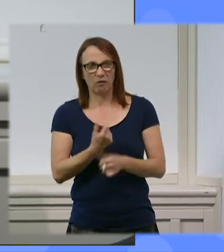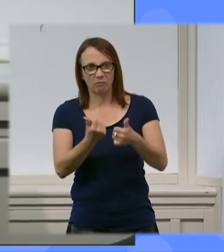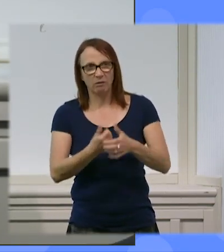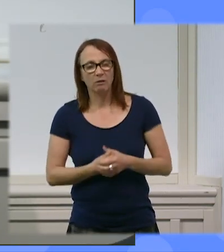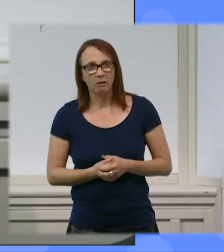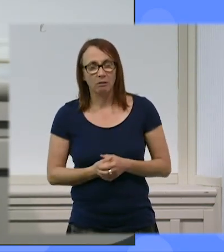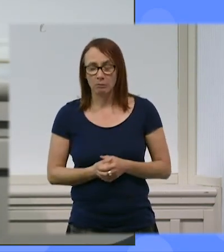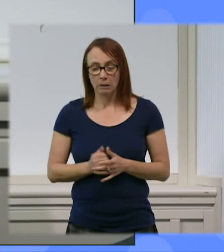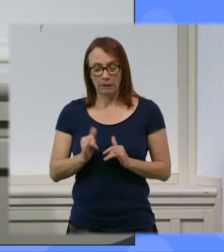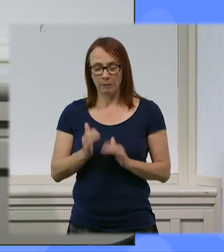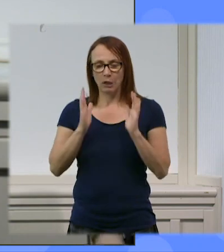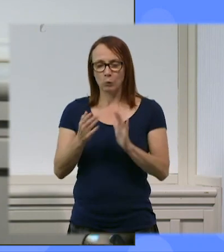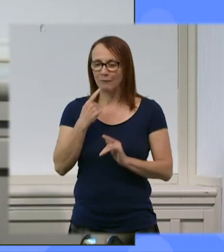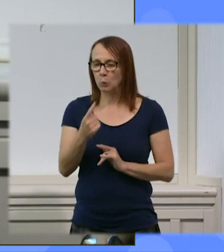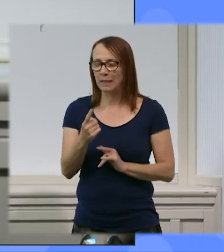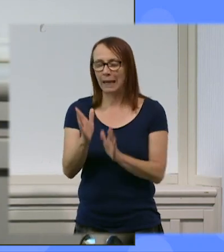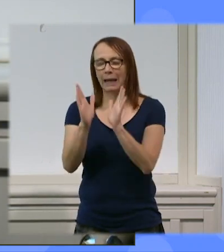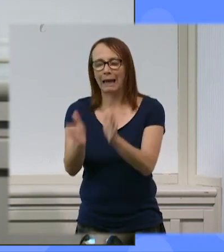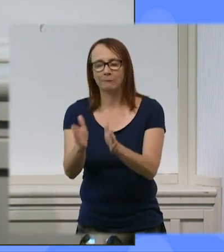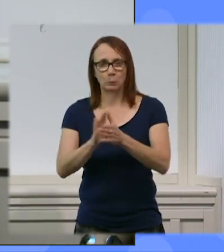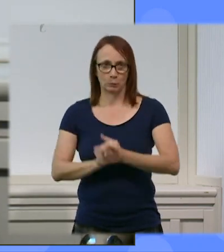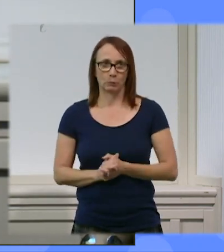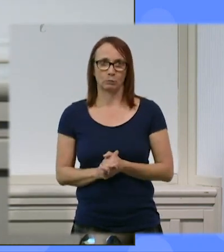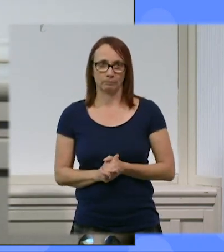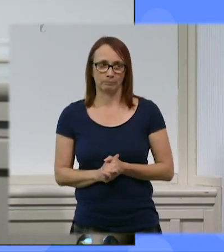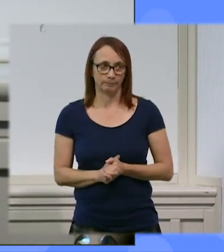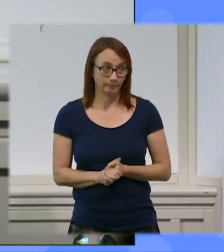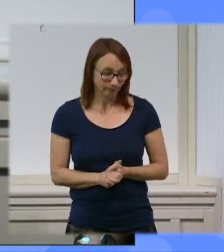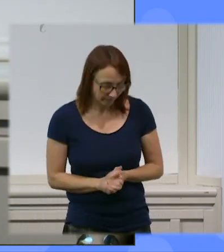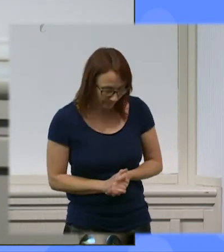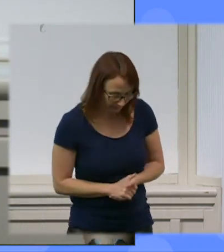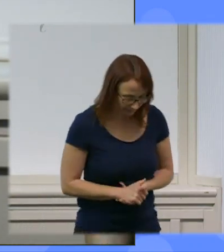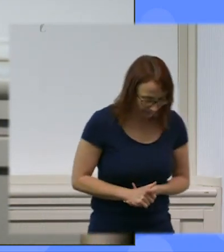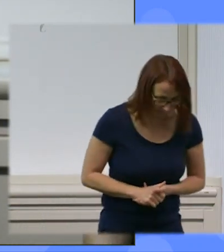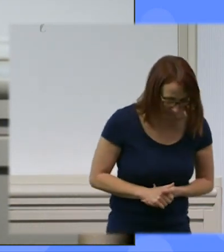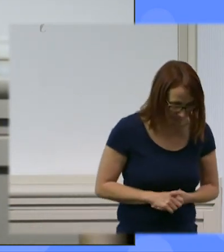on some of these things to actually drive some change thank you